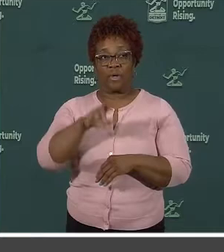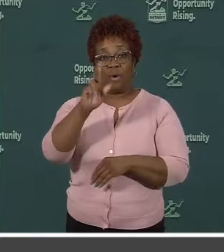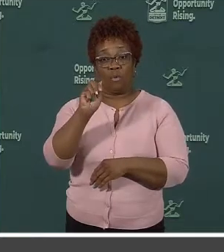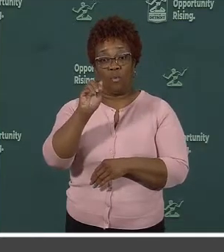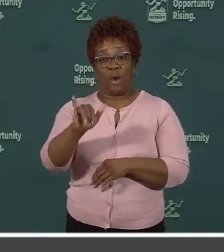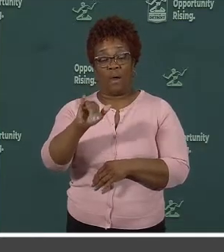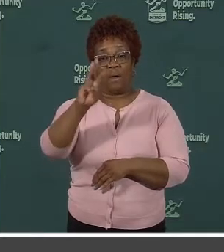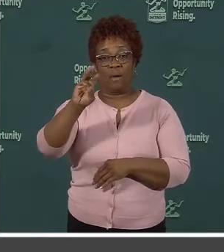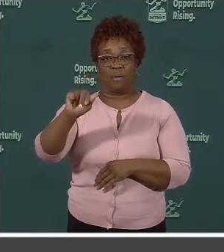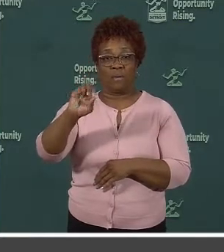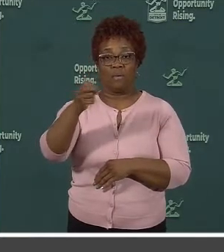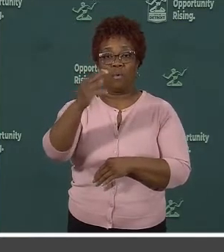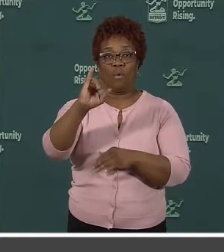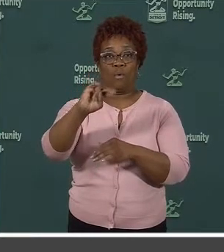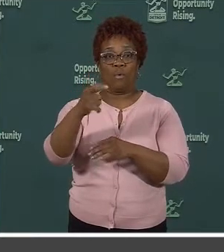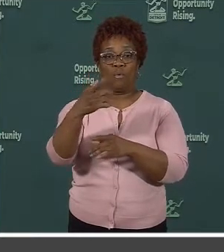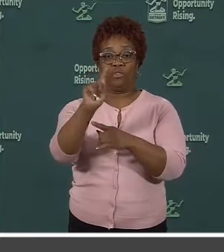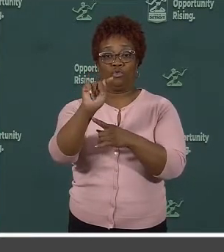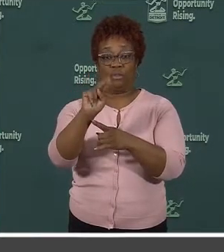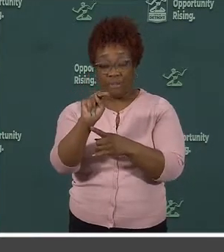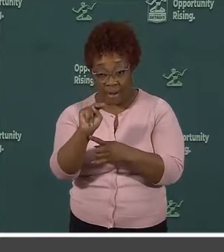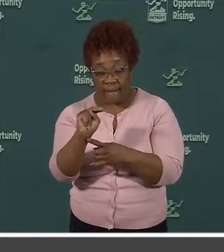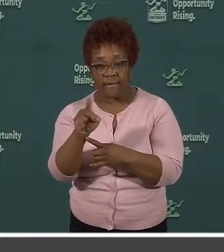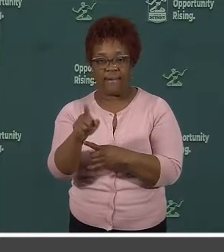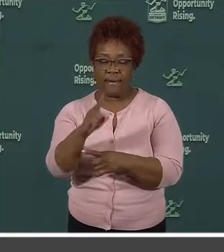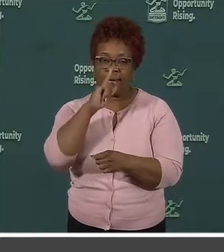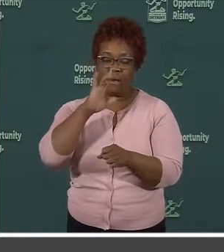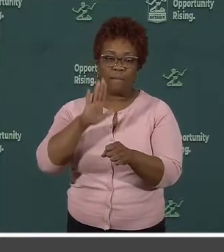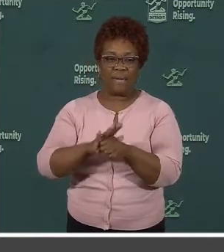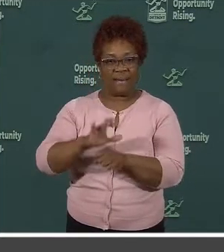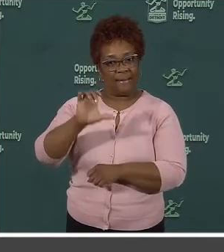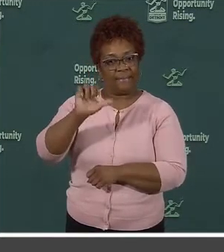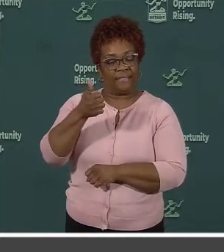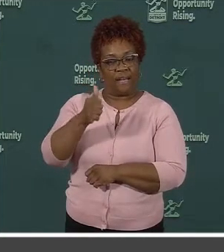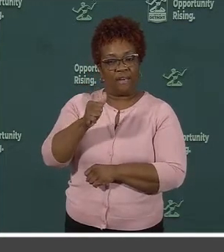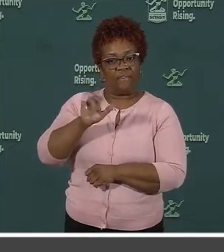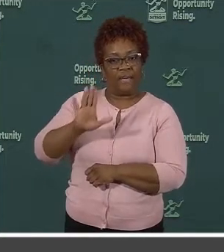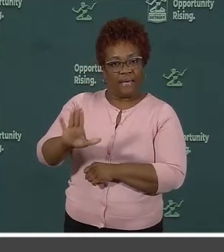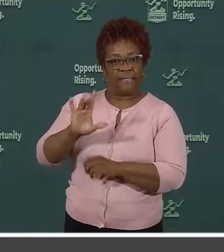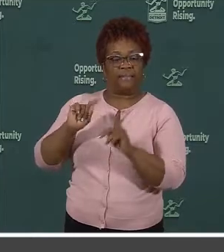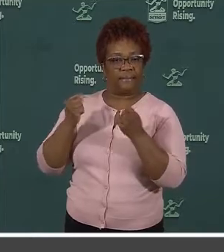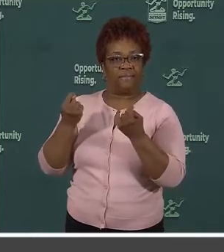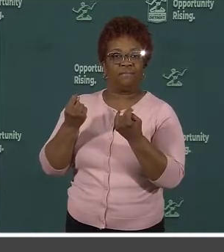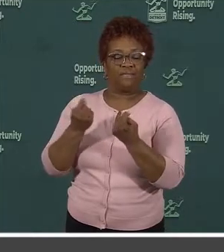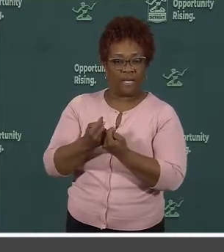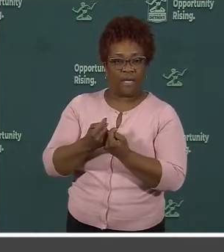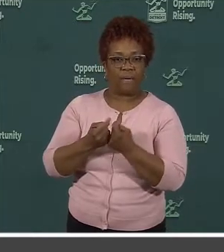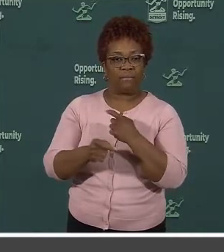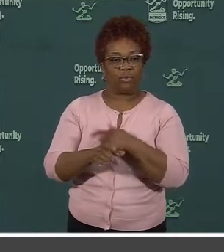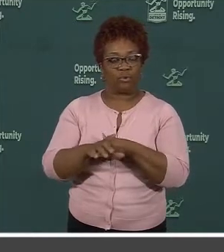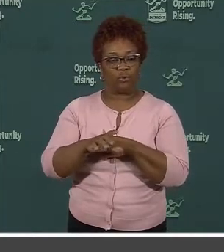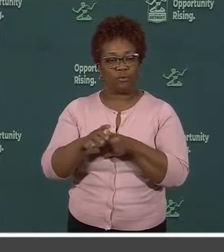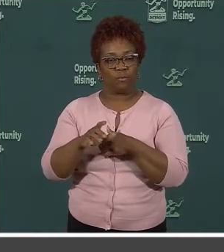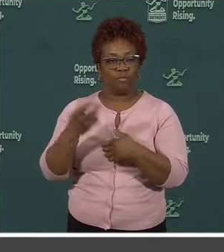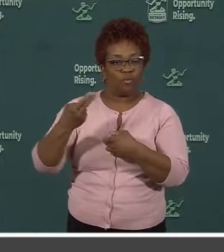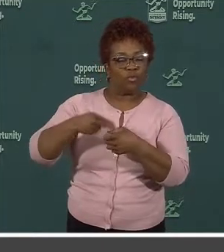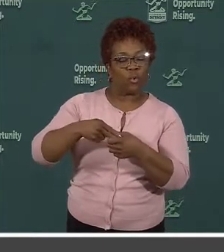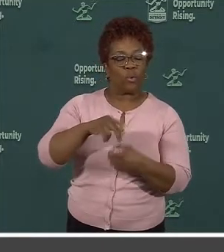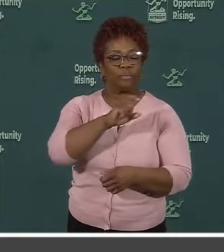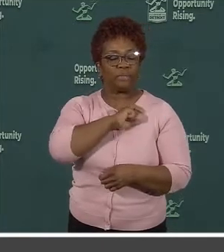WITH DETROIT POLICE AND PICK UP THE MOST VIOLENT OFFENDERS AND THE COURT BACKLOG WHICH I TALKED ABOUT A YEAR AGO THAT'S